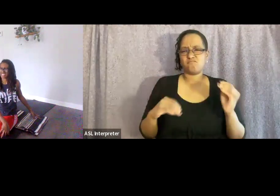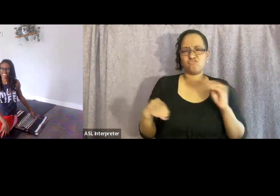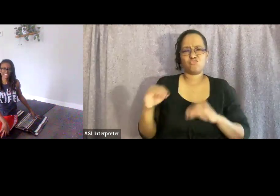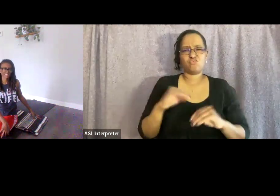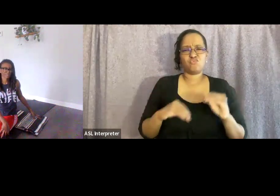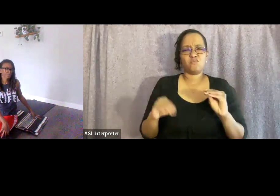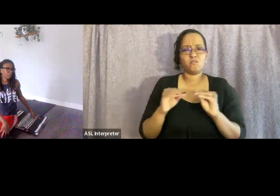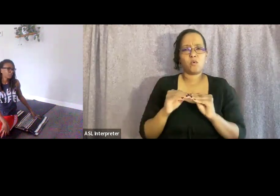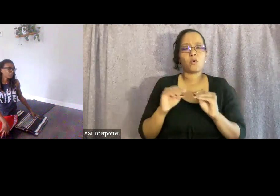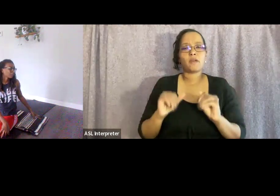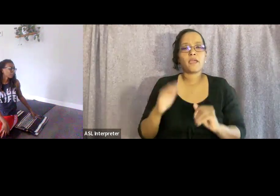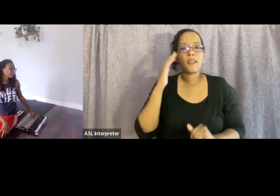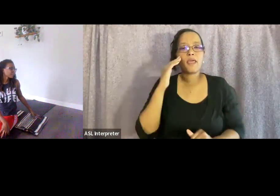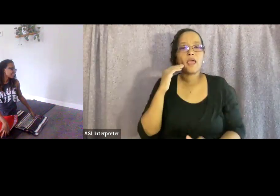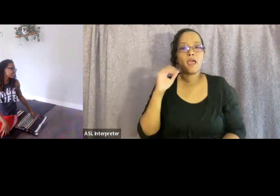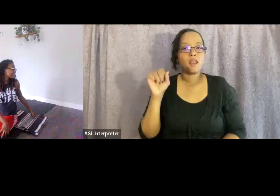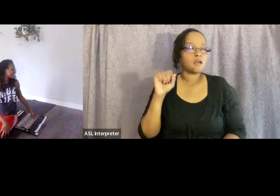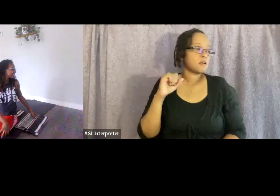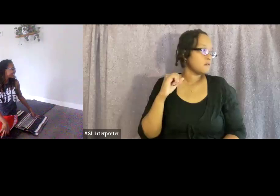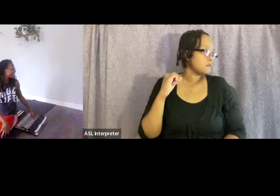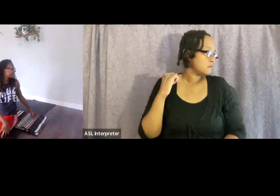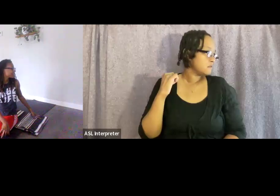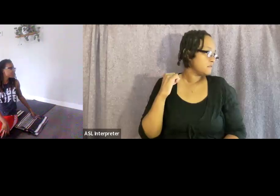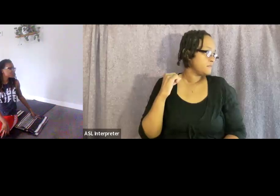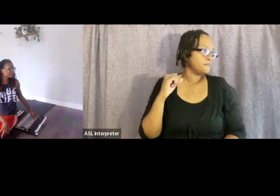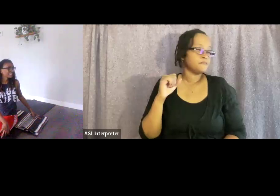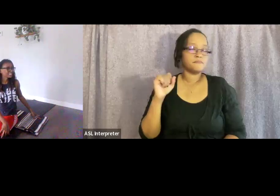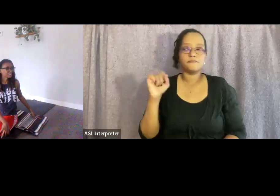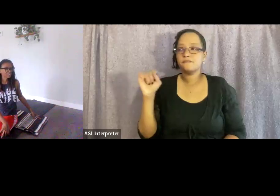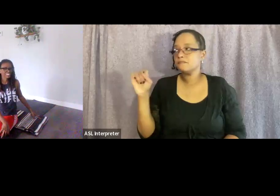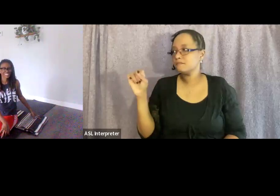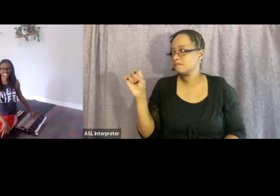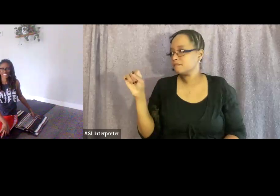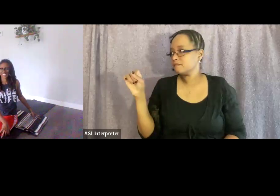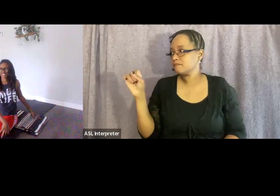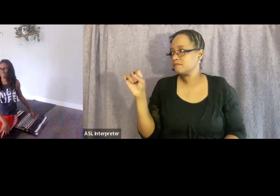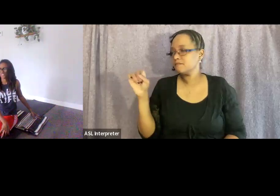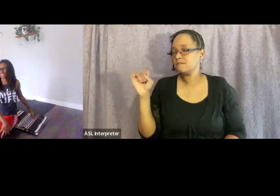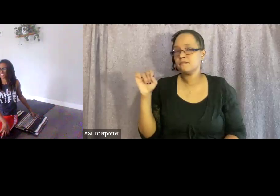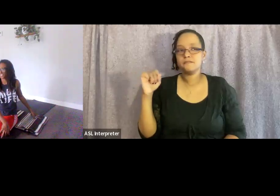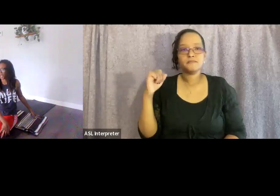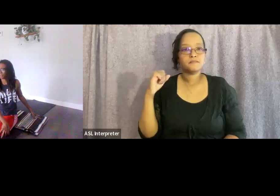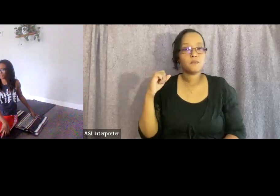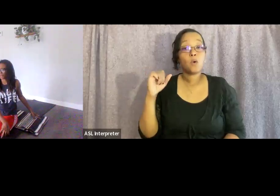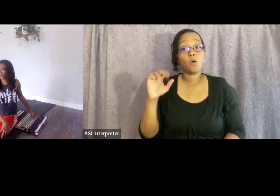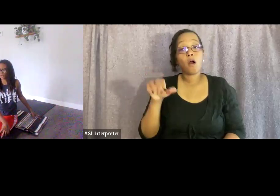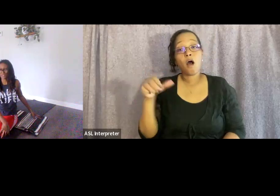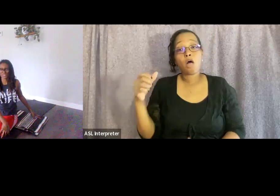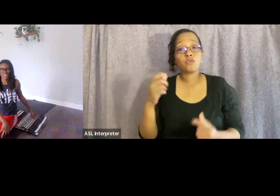or do something different. Most of our cameras are off.